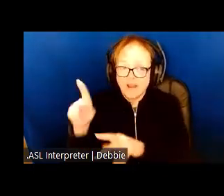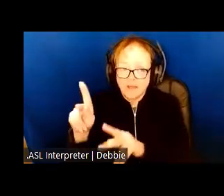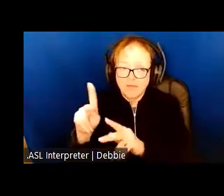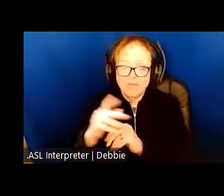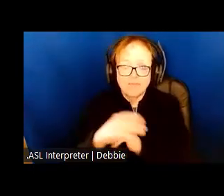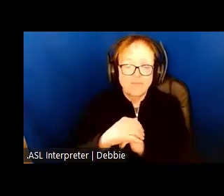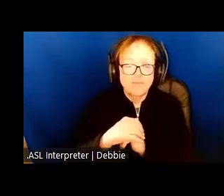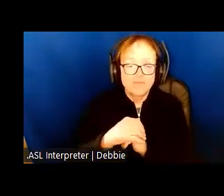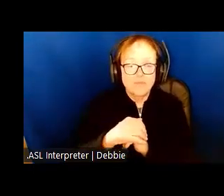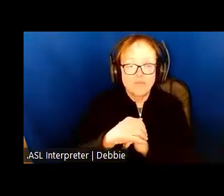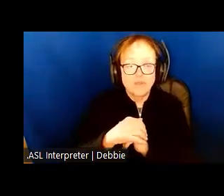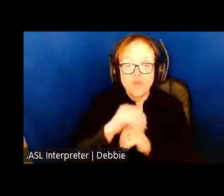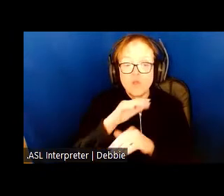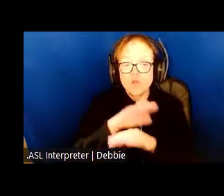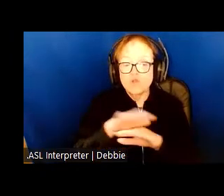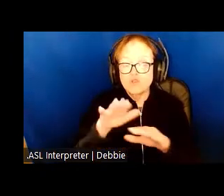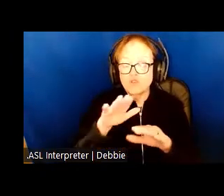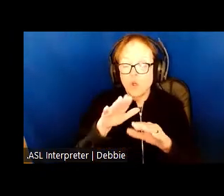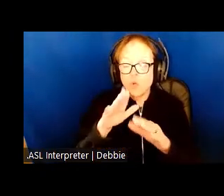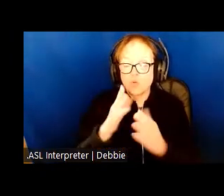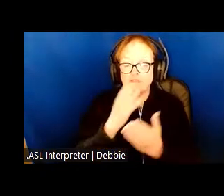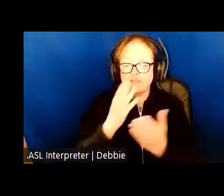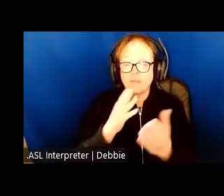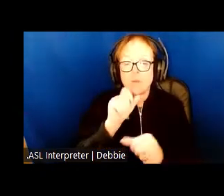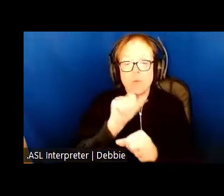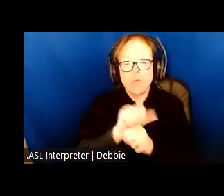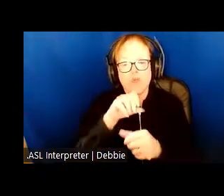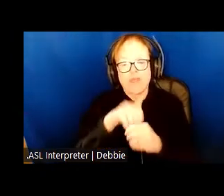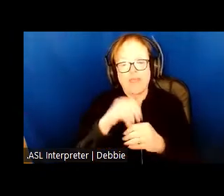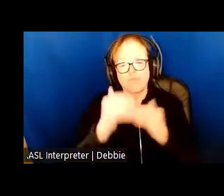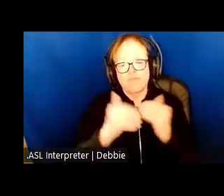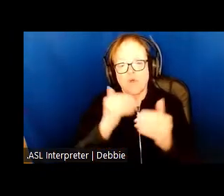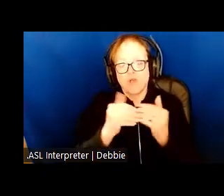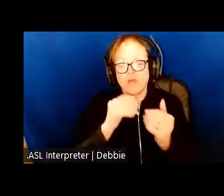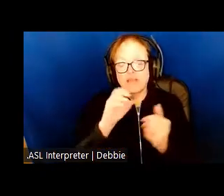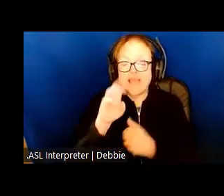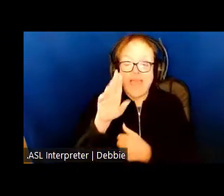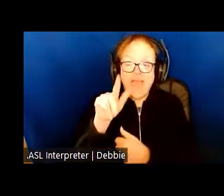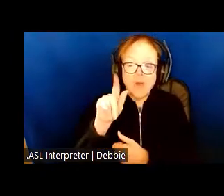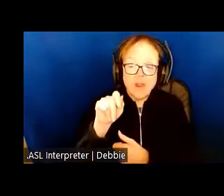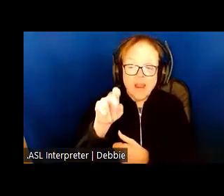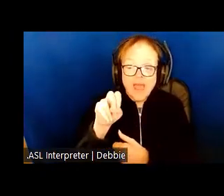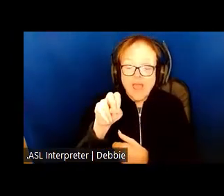Do not submit works in progress. Outlines or individual acts of unfinished multi-act